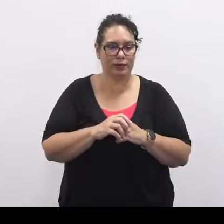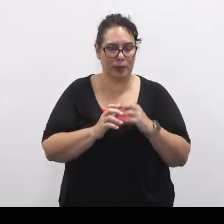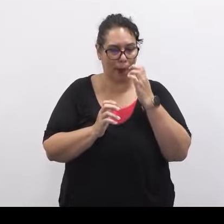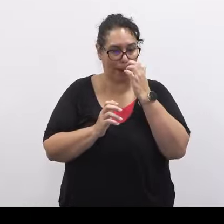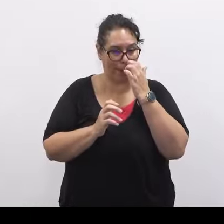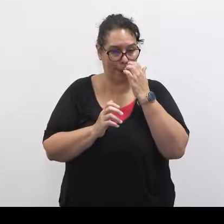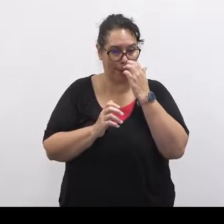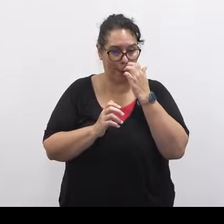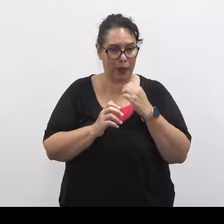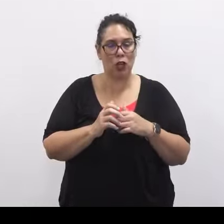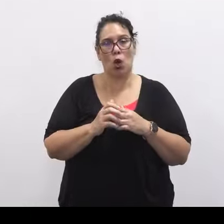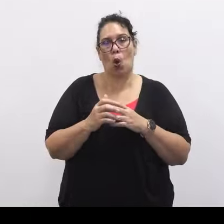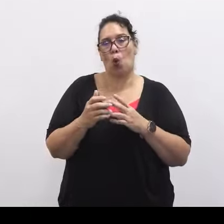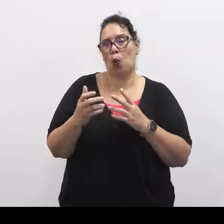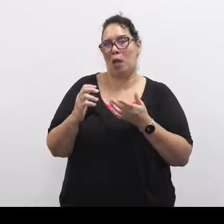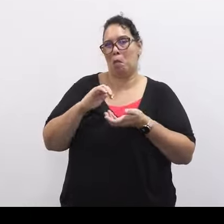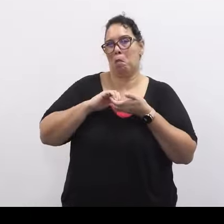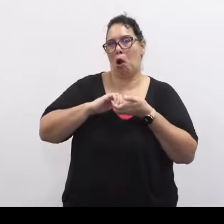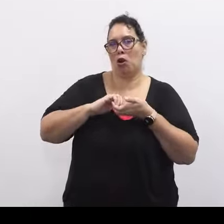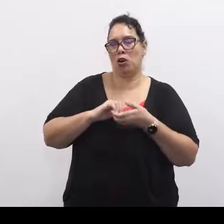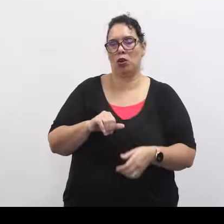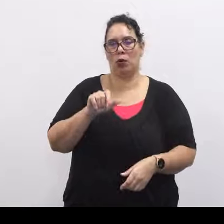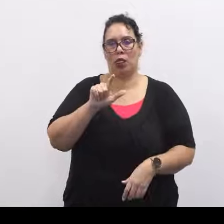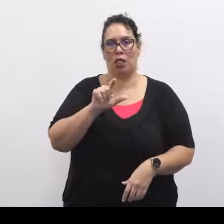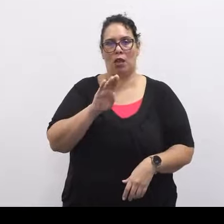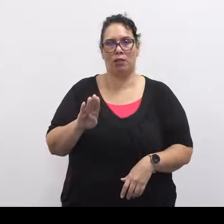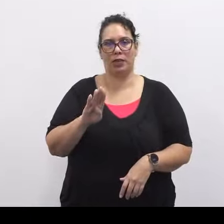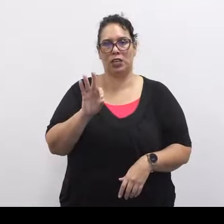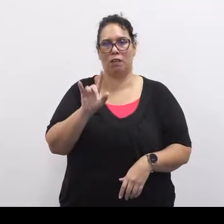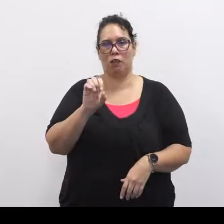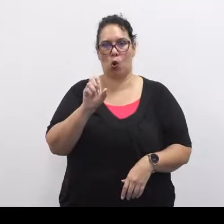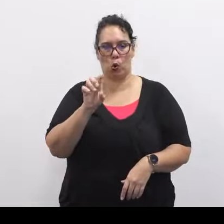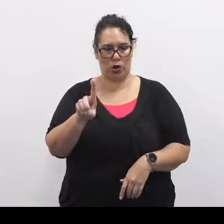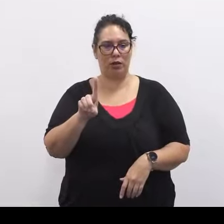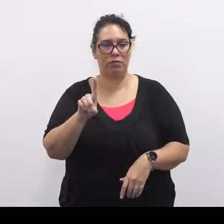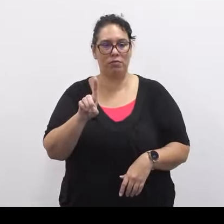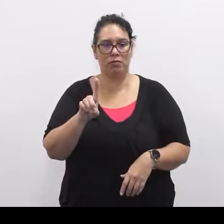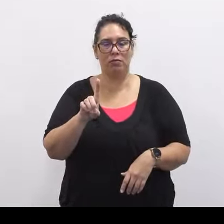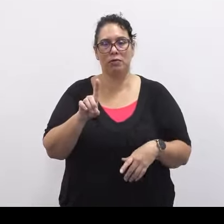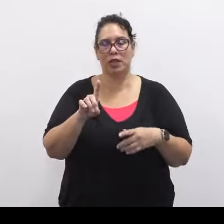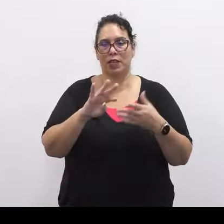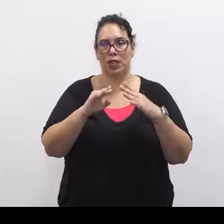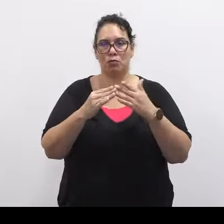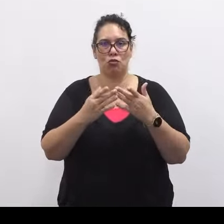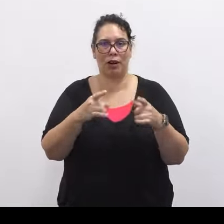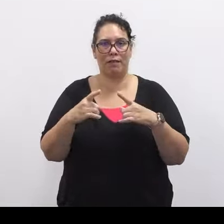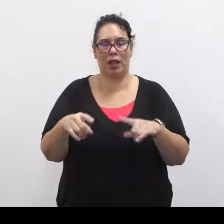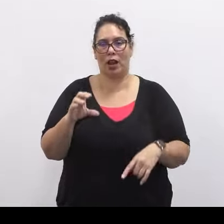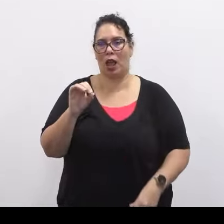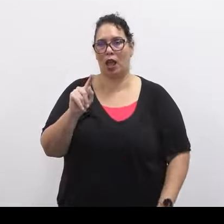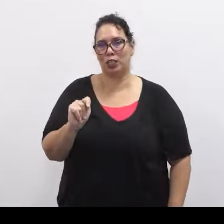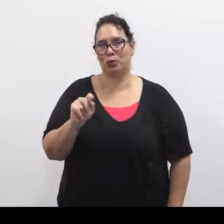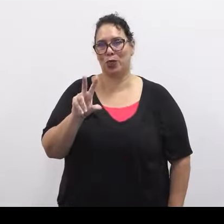We didn't host, but we partnered with Long Beach Forward at their community event on October 30th. It was their Halloween event